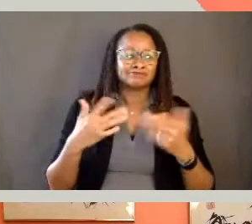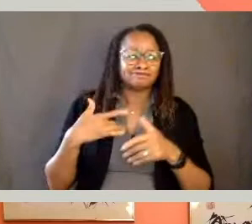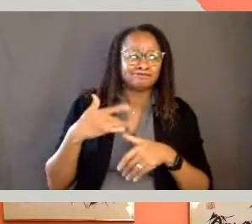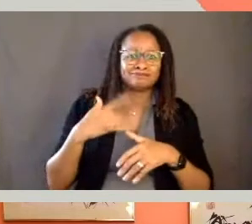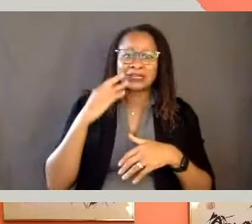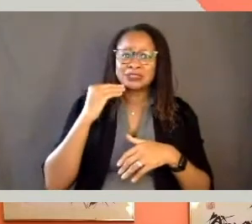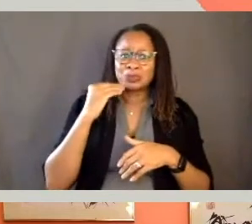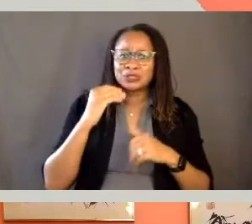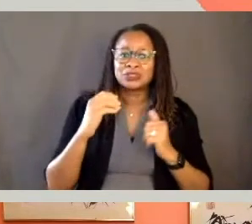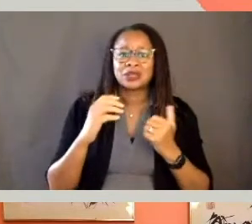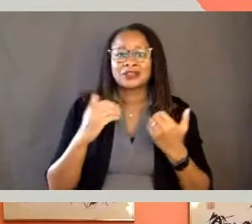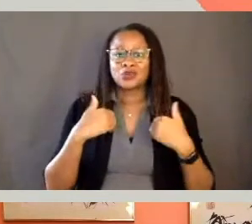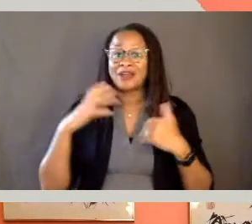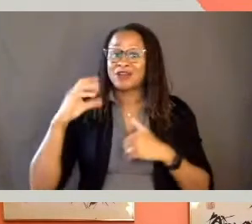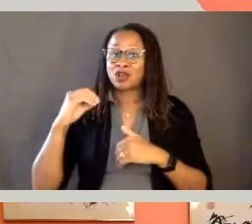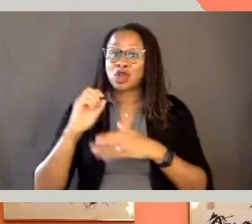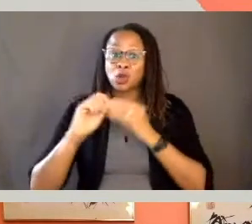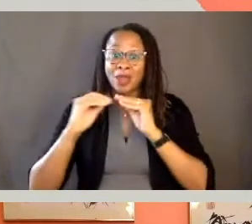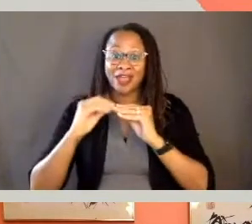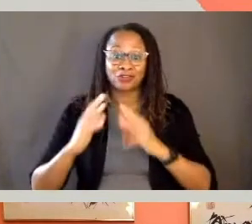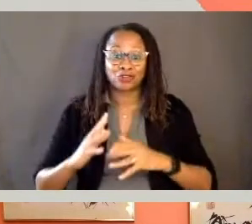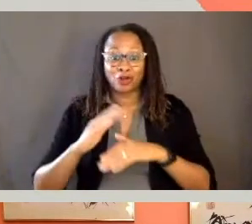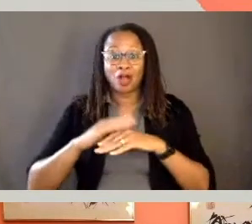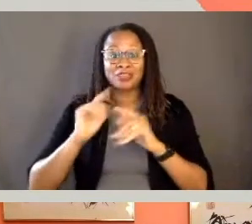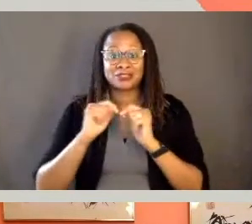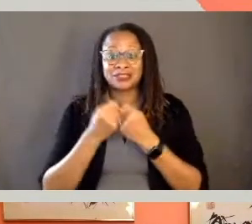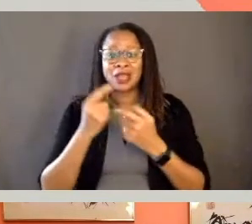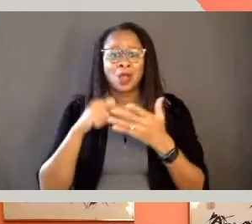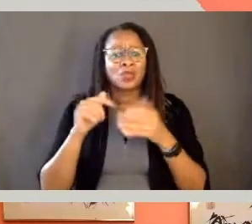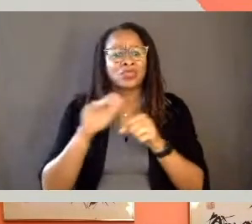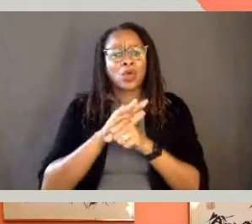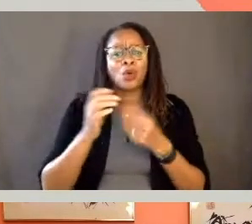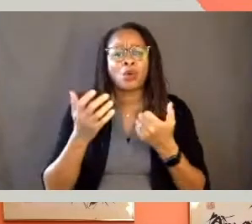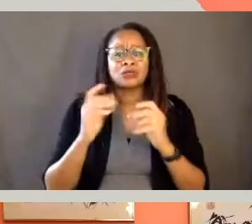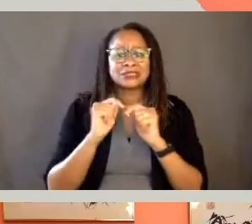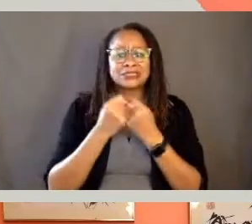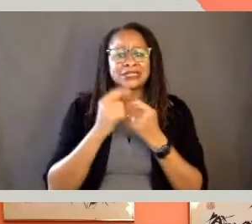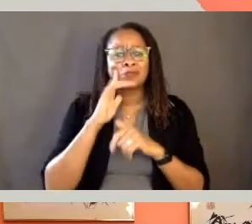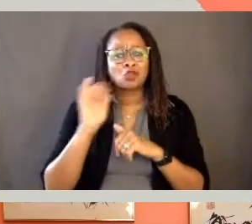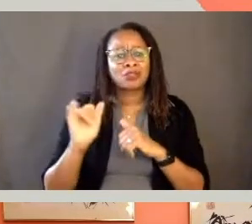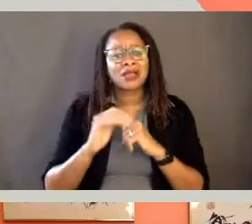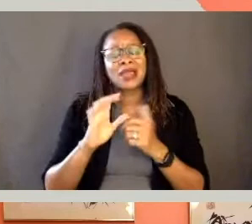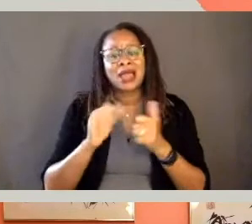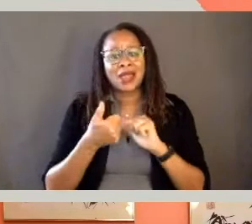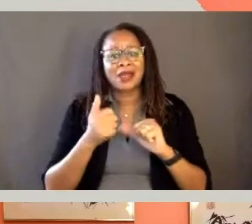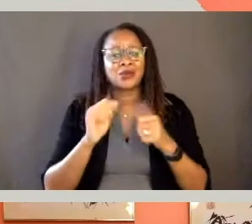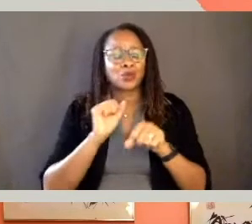You also had a co-editor on that team too and what that whole sort of team looked like, and how it worked to be able to tell